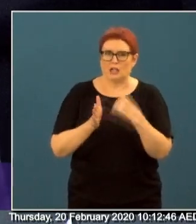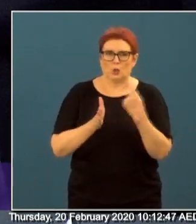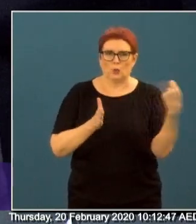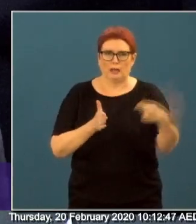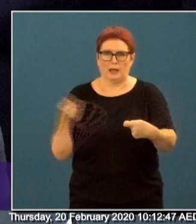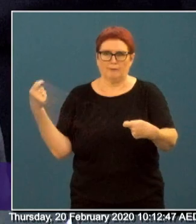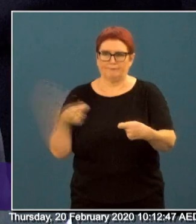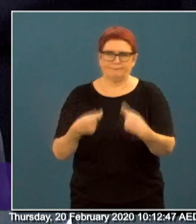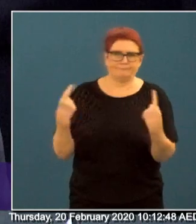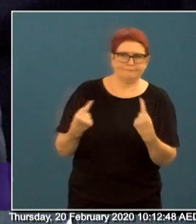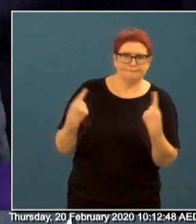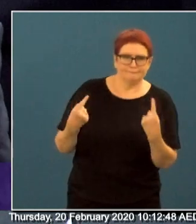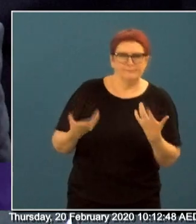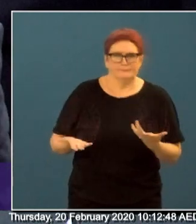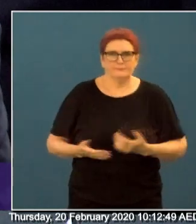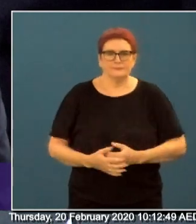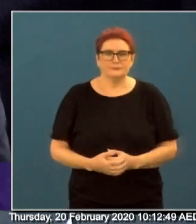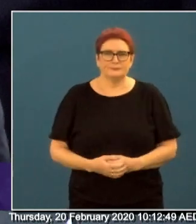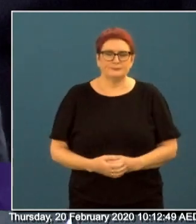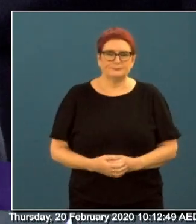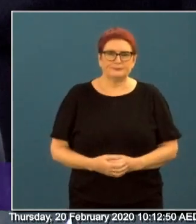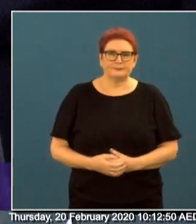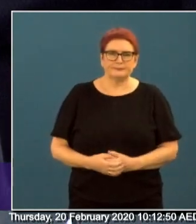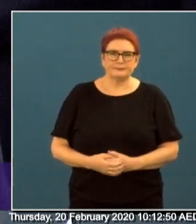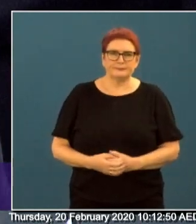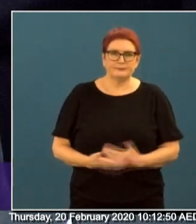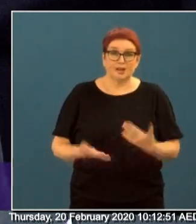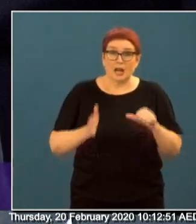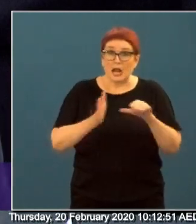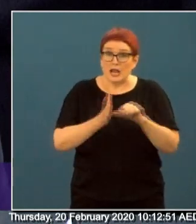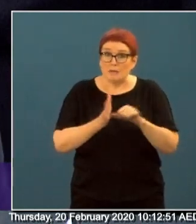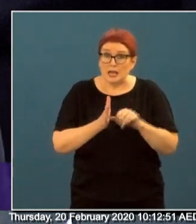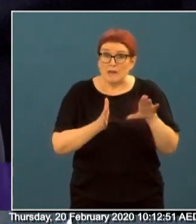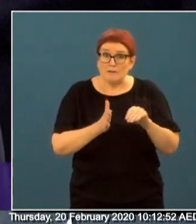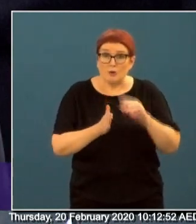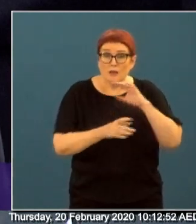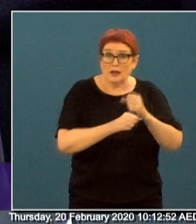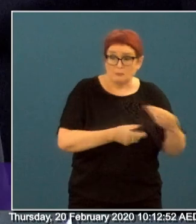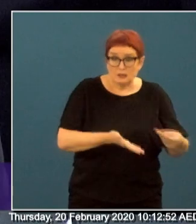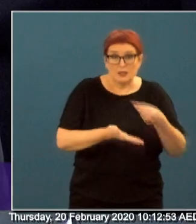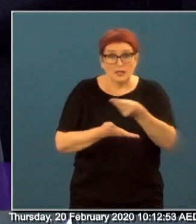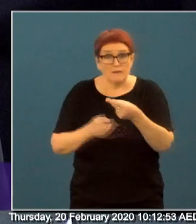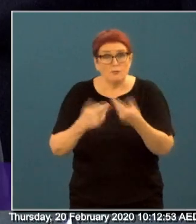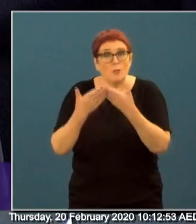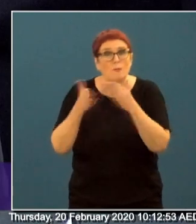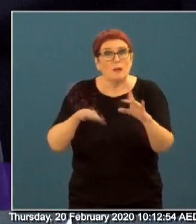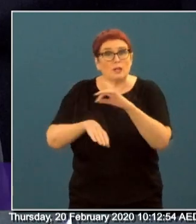that's been given to public hospitals and the money that goes into general practice and other community services.